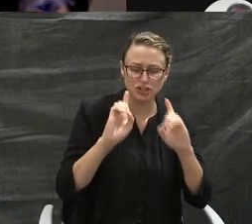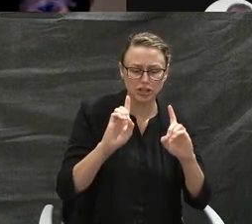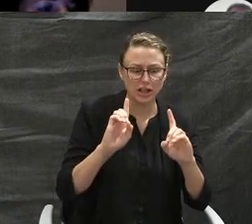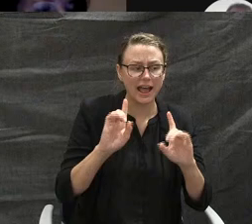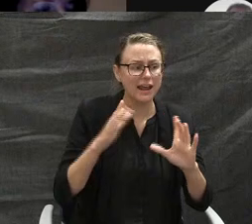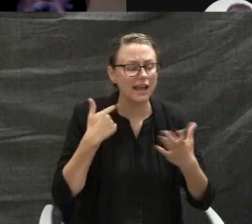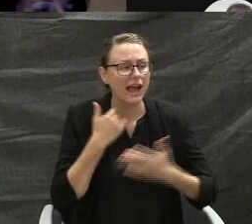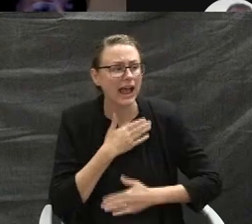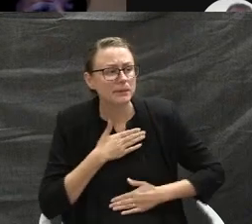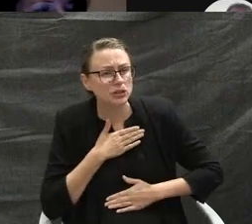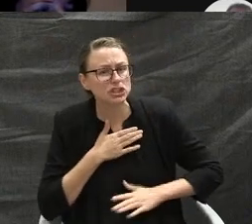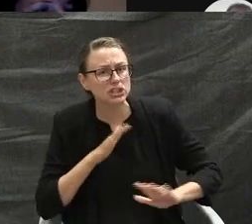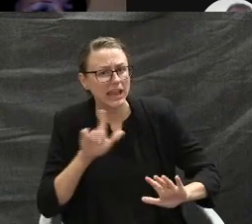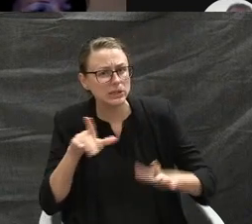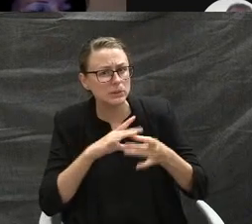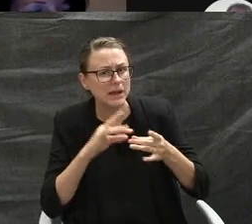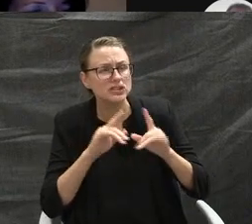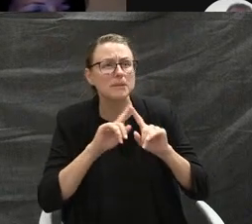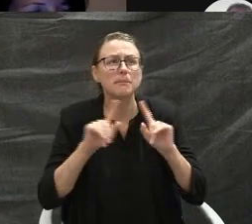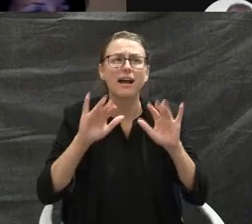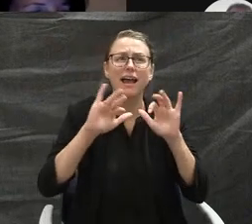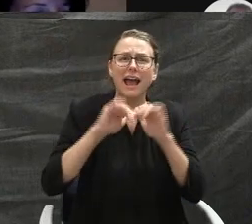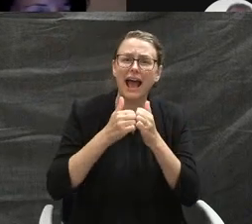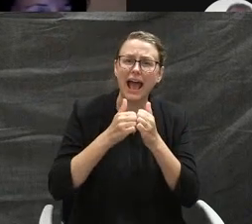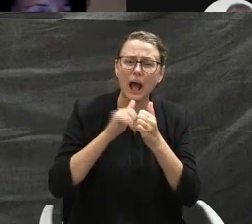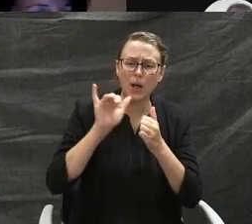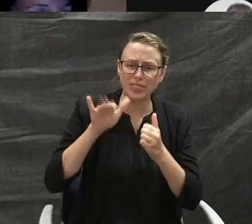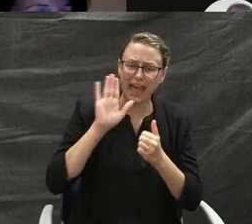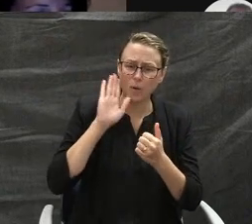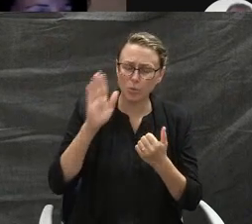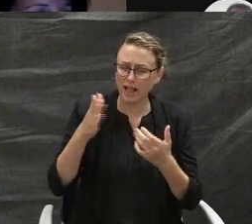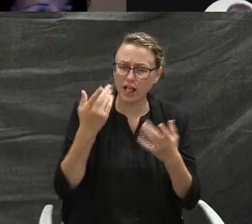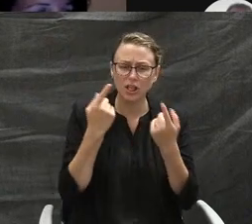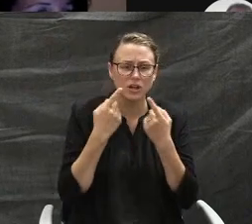little bit more about how the interventions will work in the recommended model?